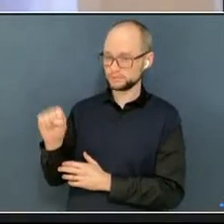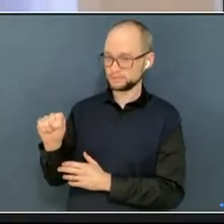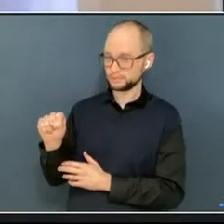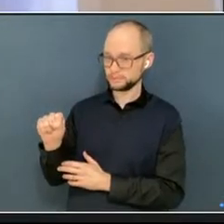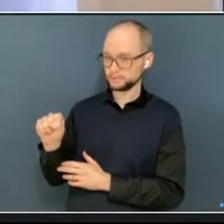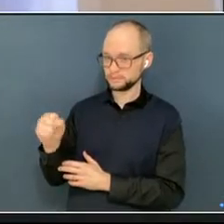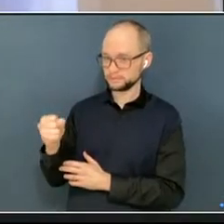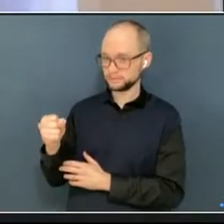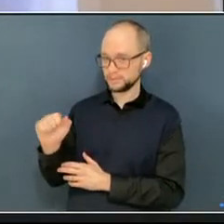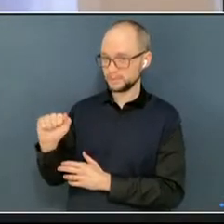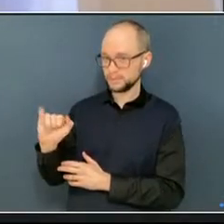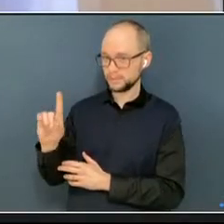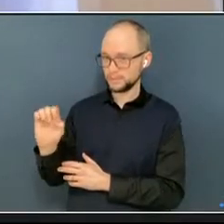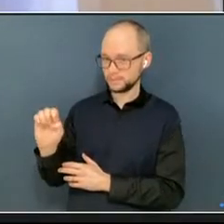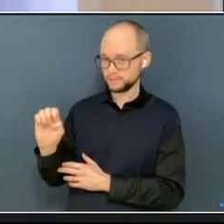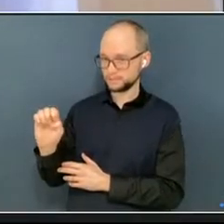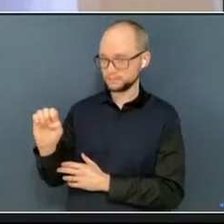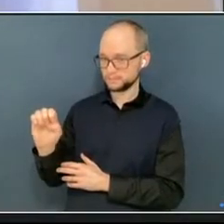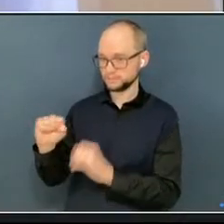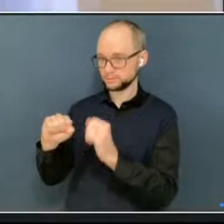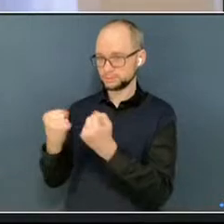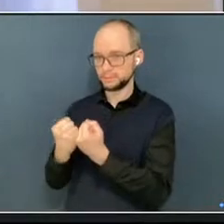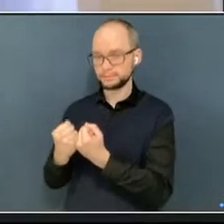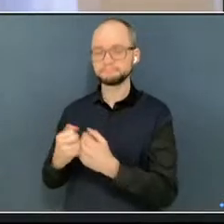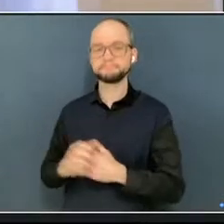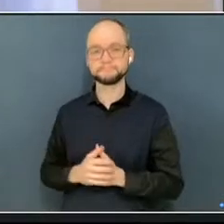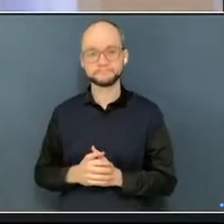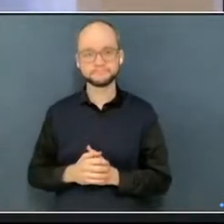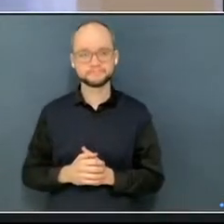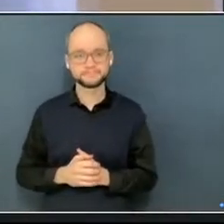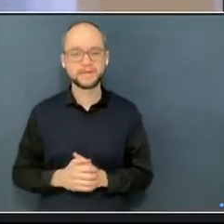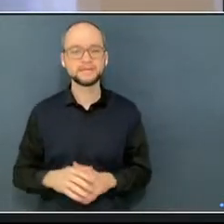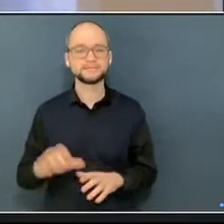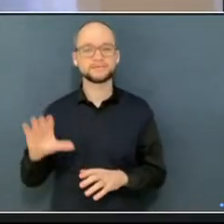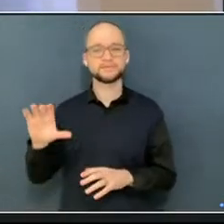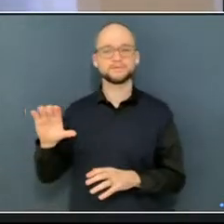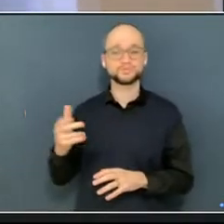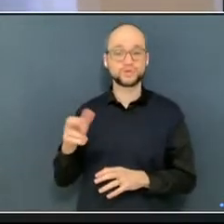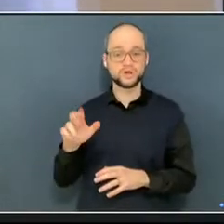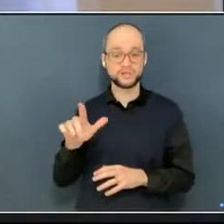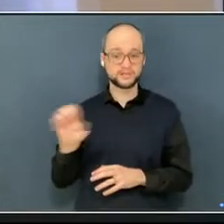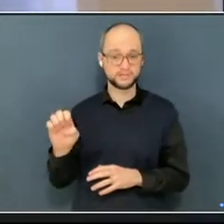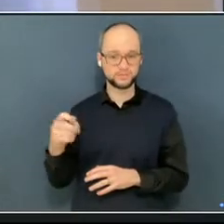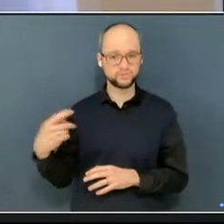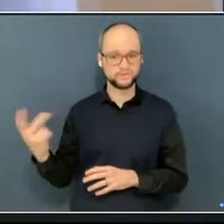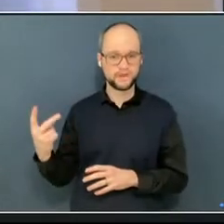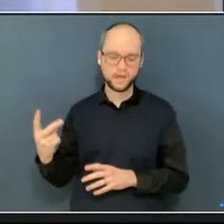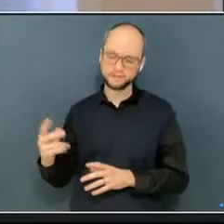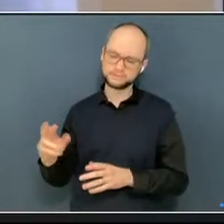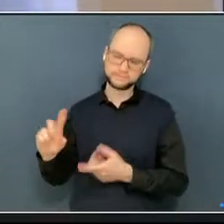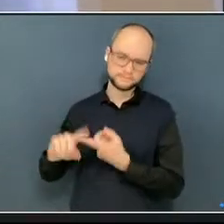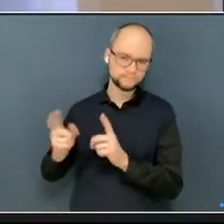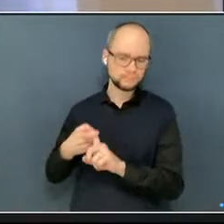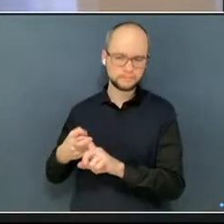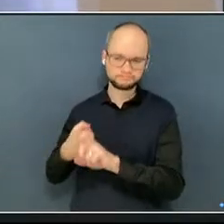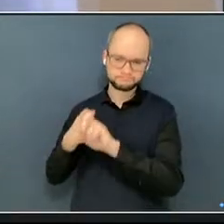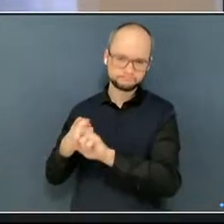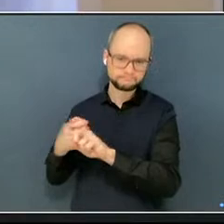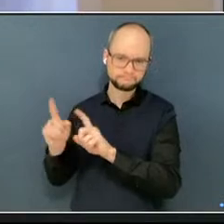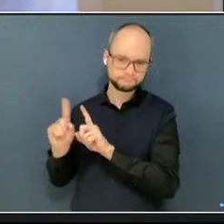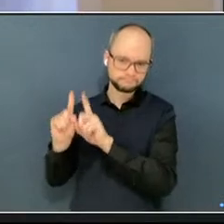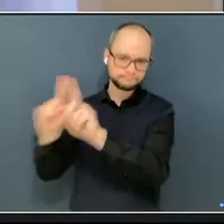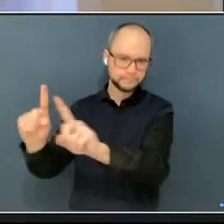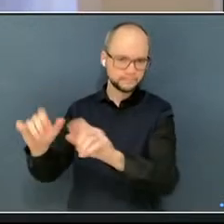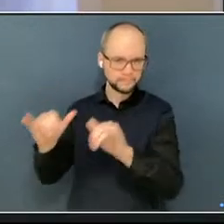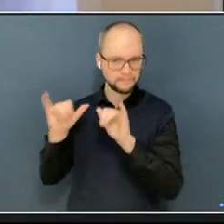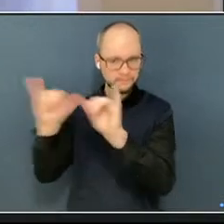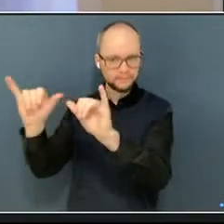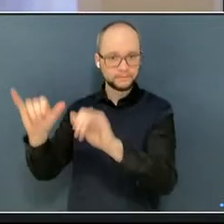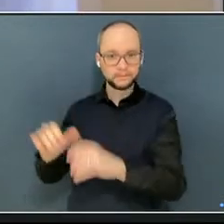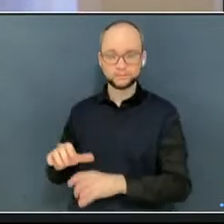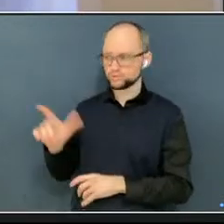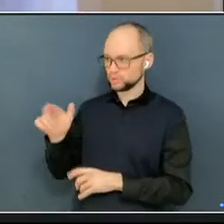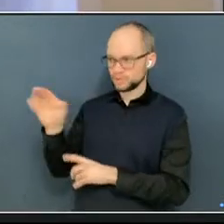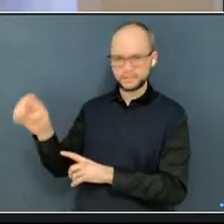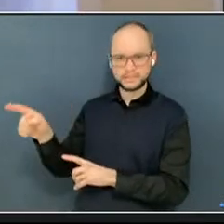Charlie and I would become life long friends. Anything Charlie did he did with great enthusiasm.